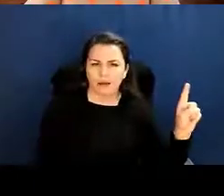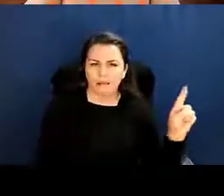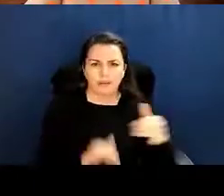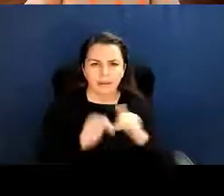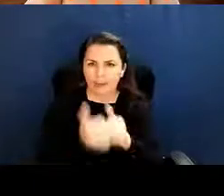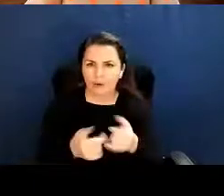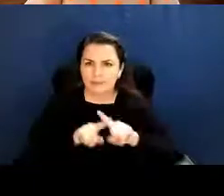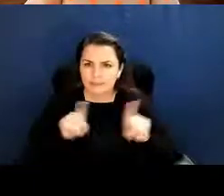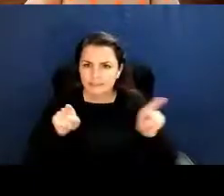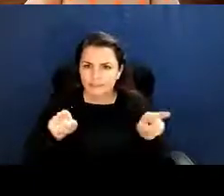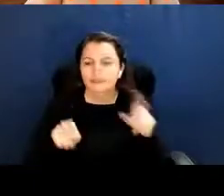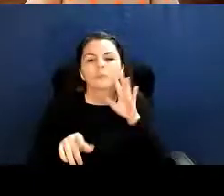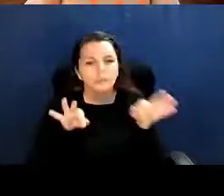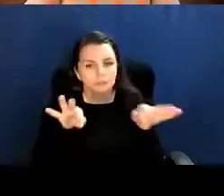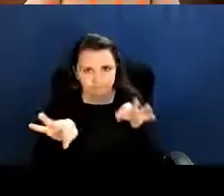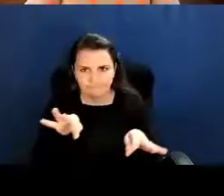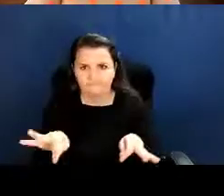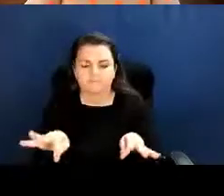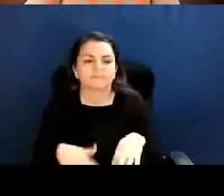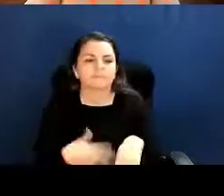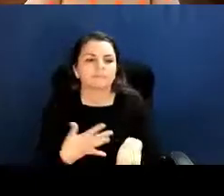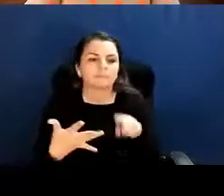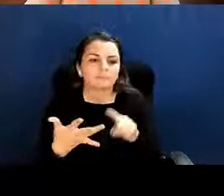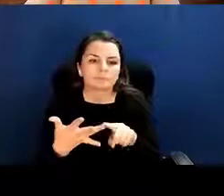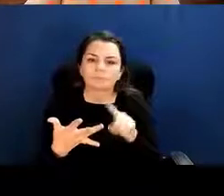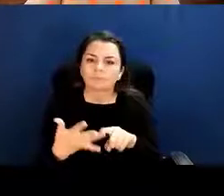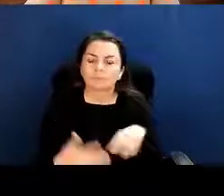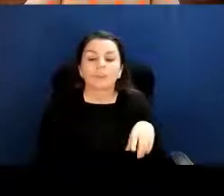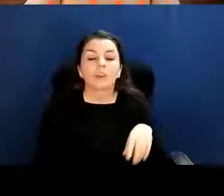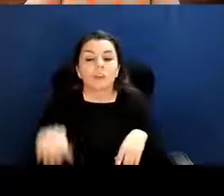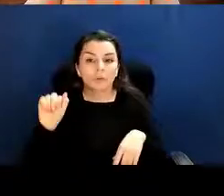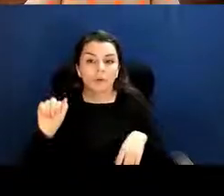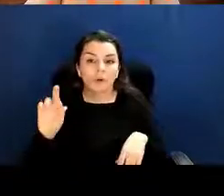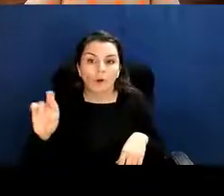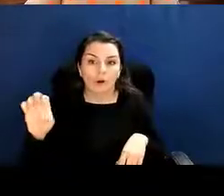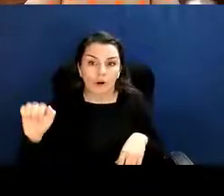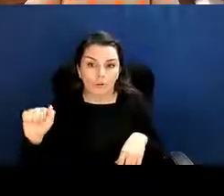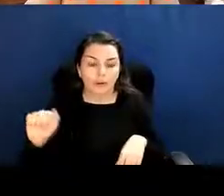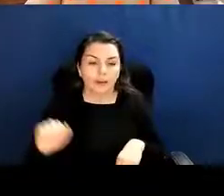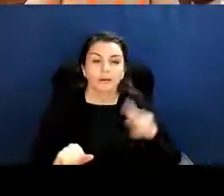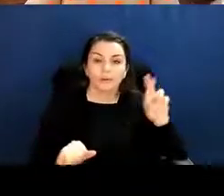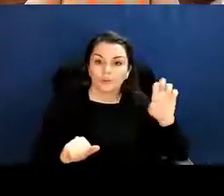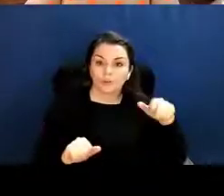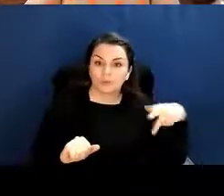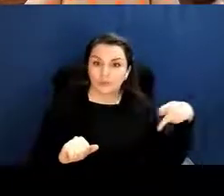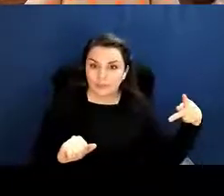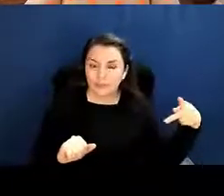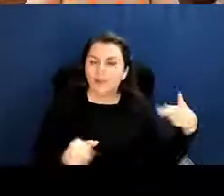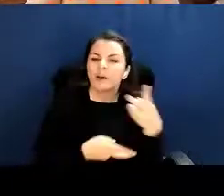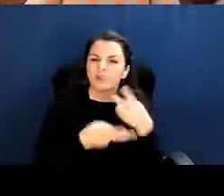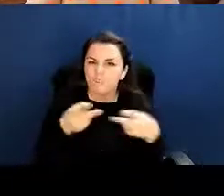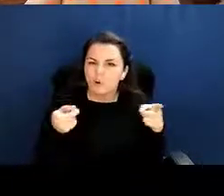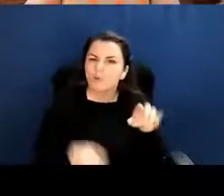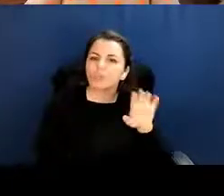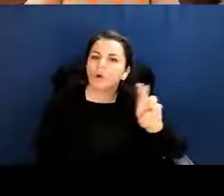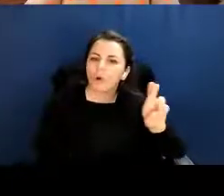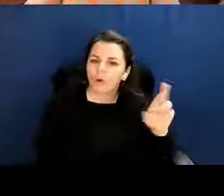like the R01, some of the differences between our two R15 programs, the AREA and REAP,